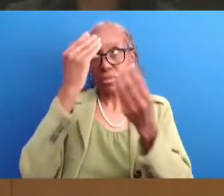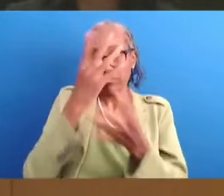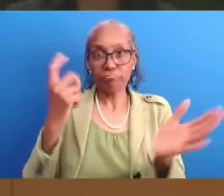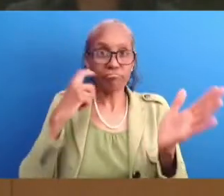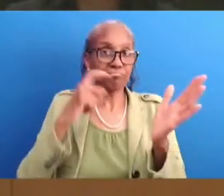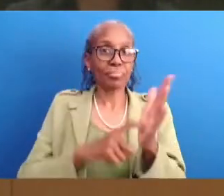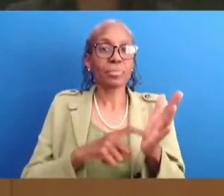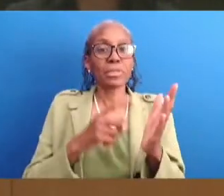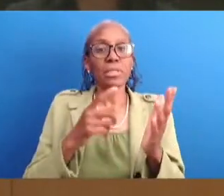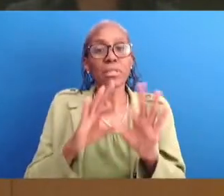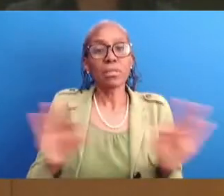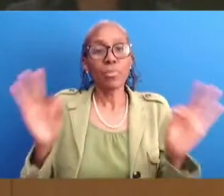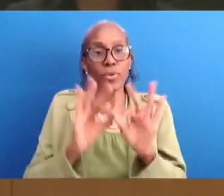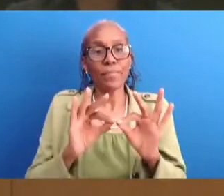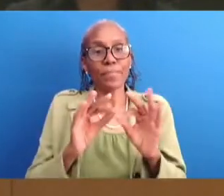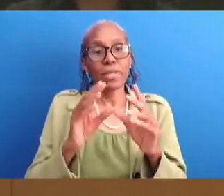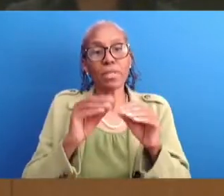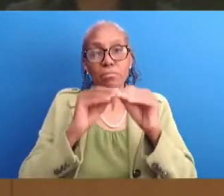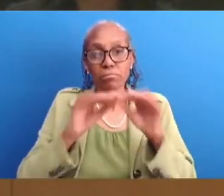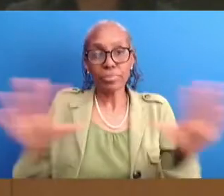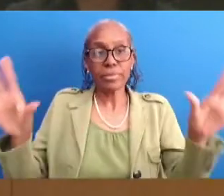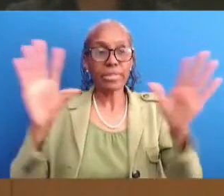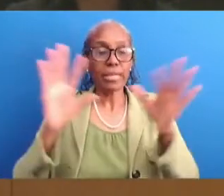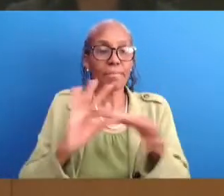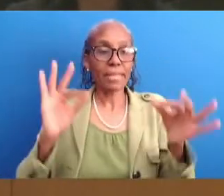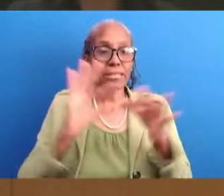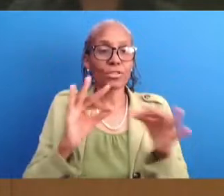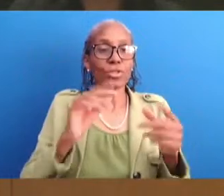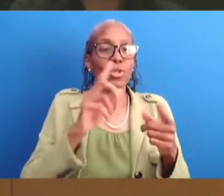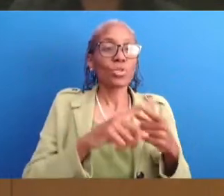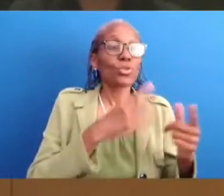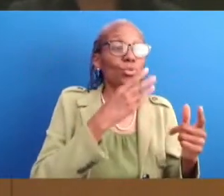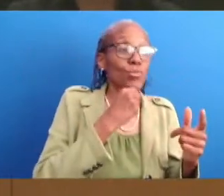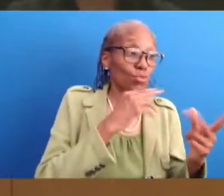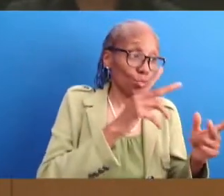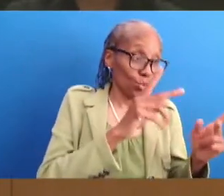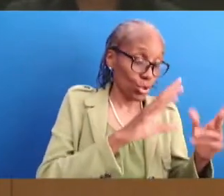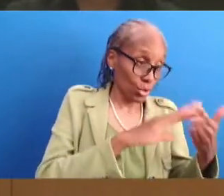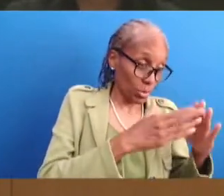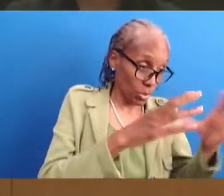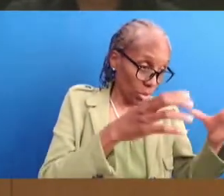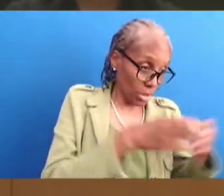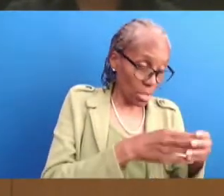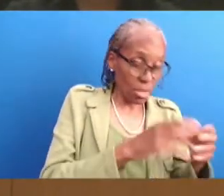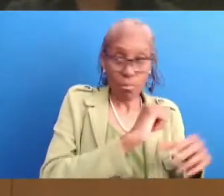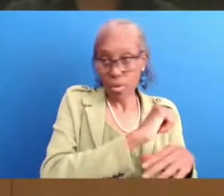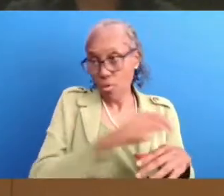NORTH CAROLINA, THIS KIND OF